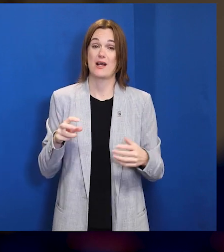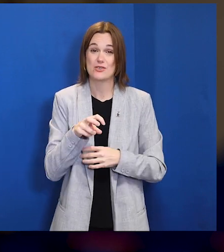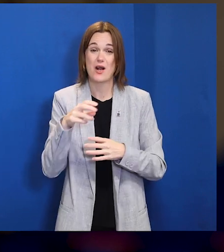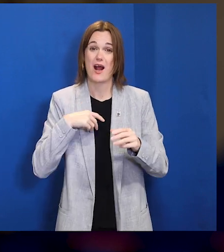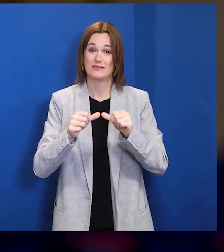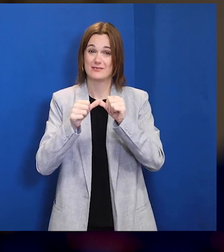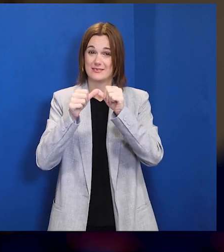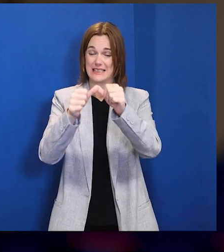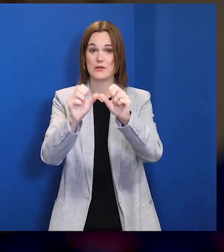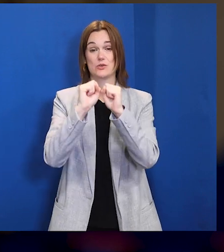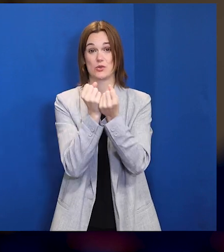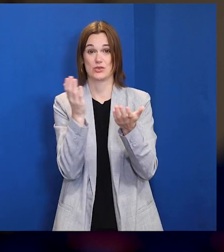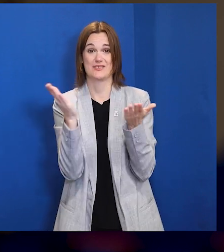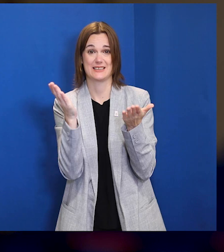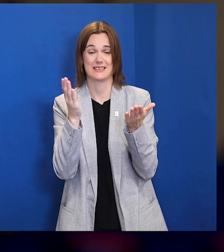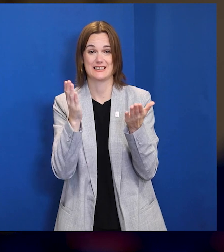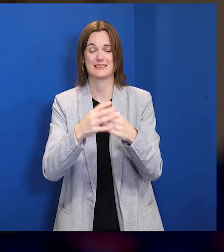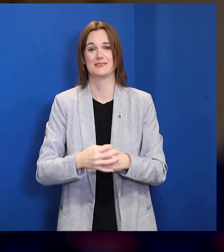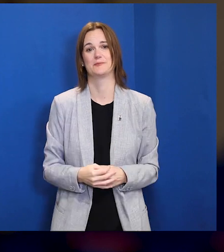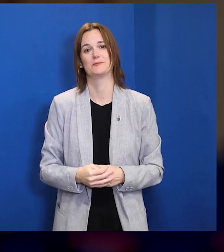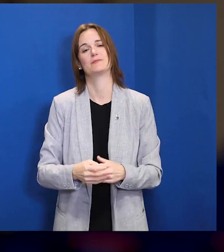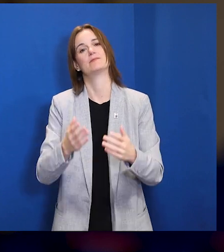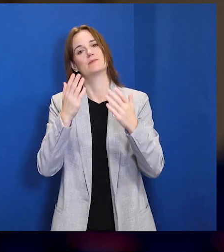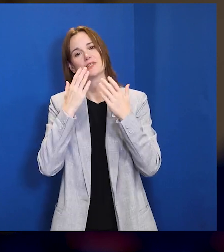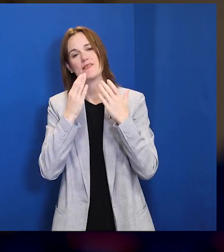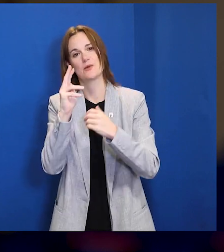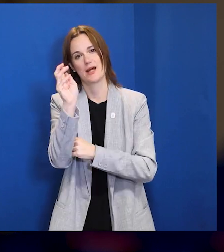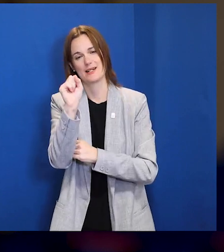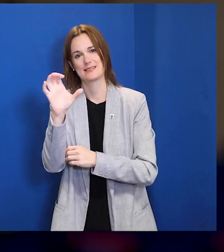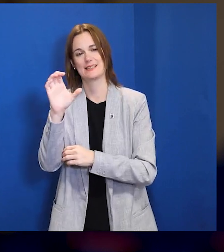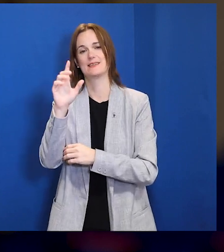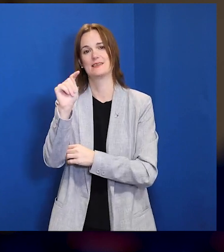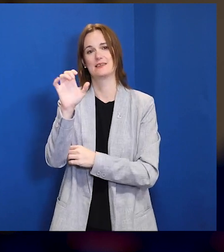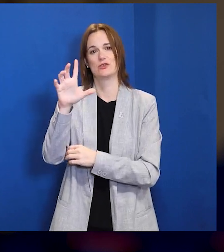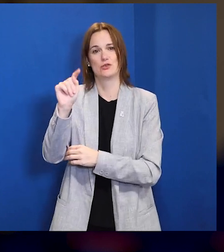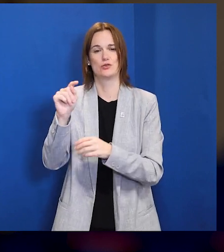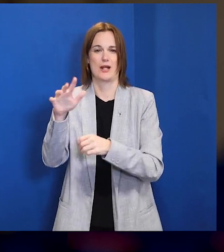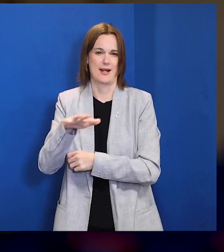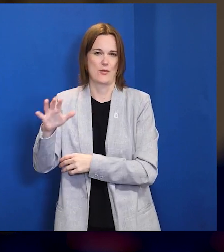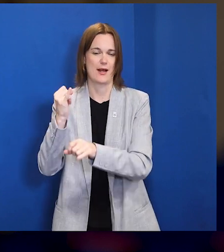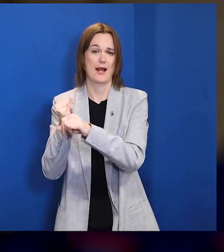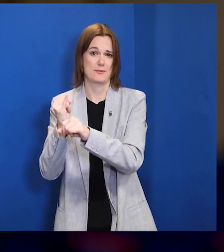of resources and knowledge, as I now continue my journey in the social service field.